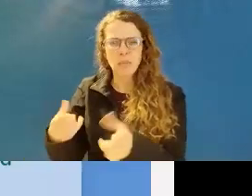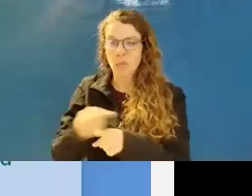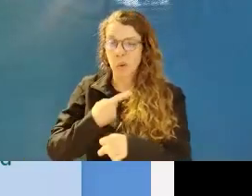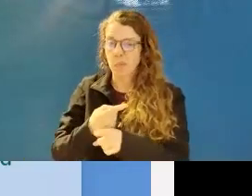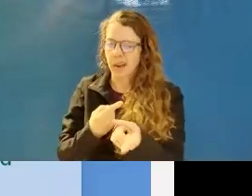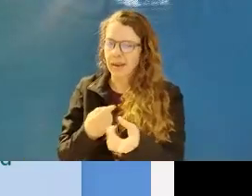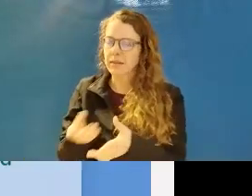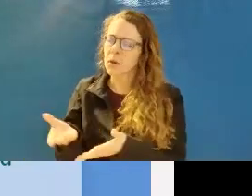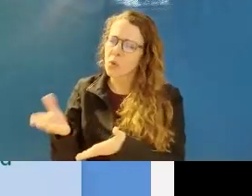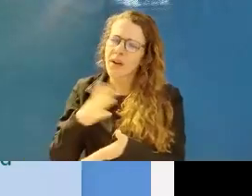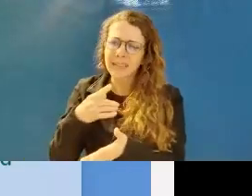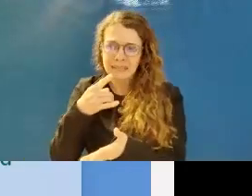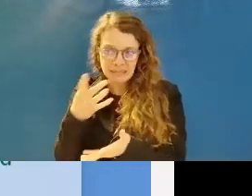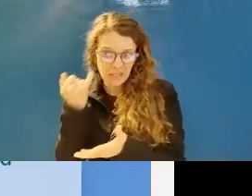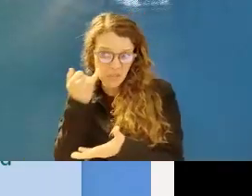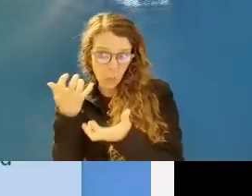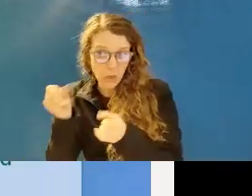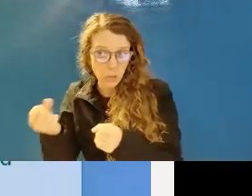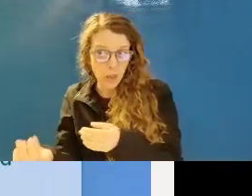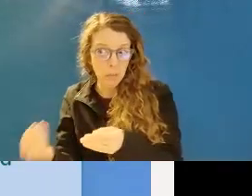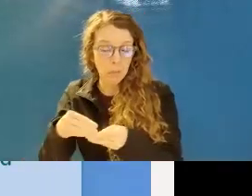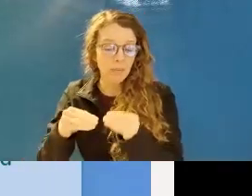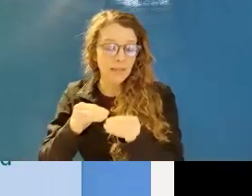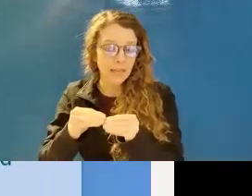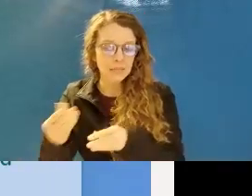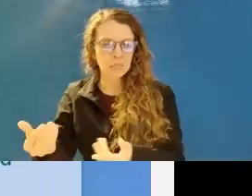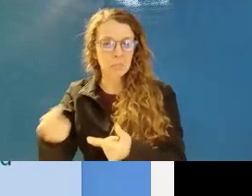And then the second one, your response presents